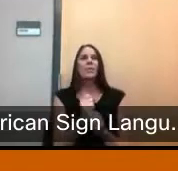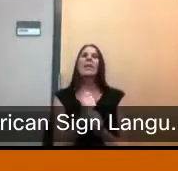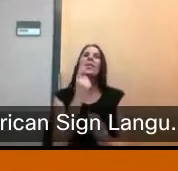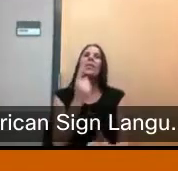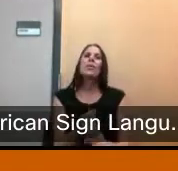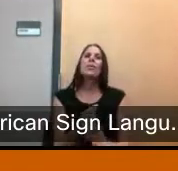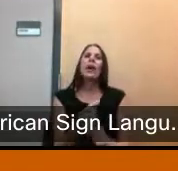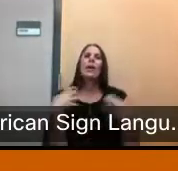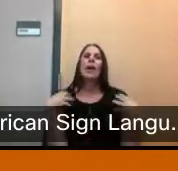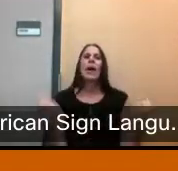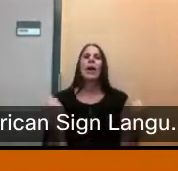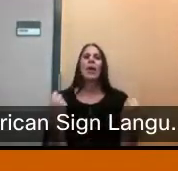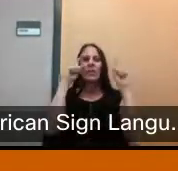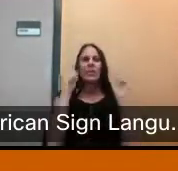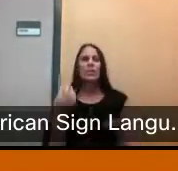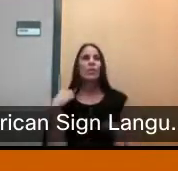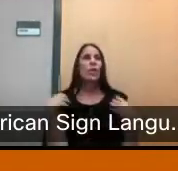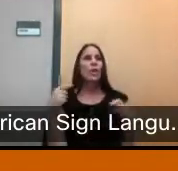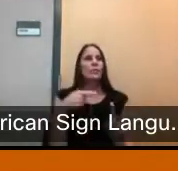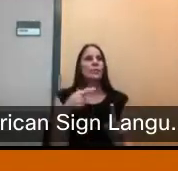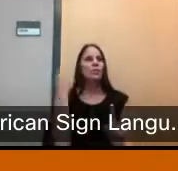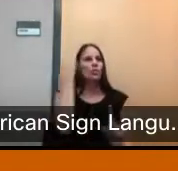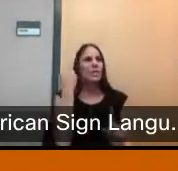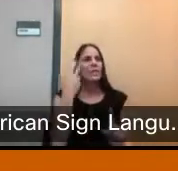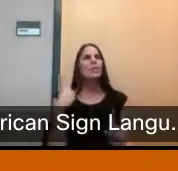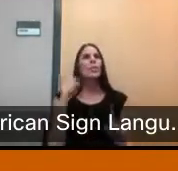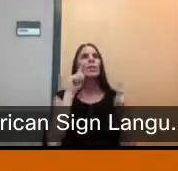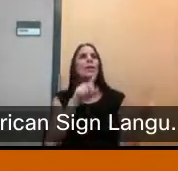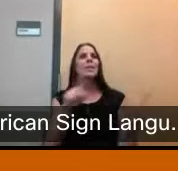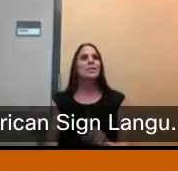So, we tested this, um, I had a really good PhD student.